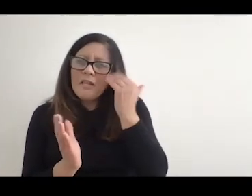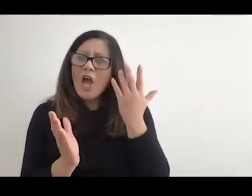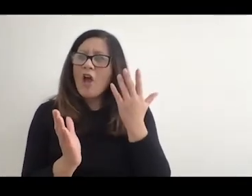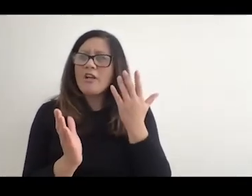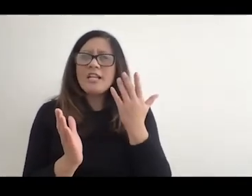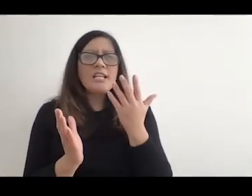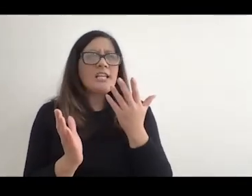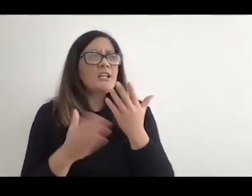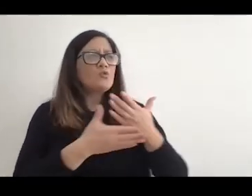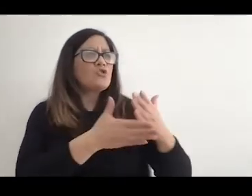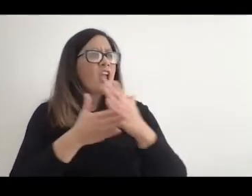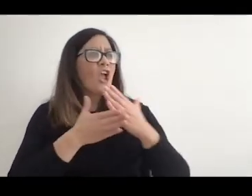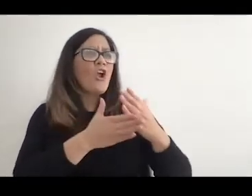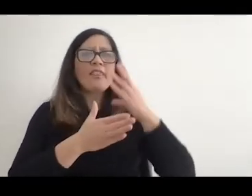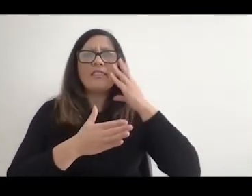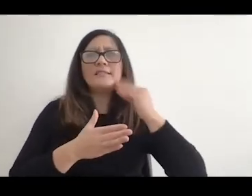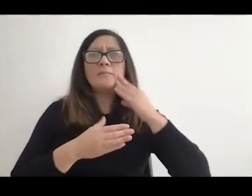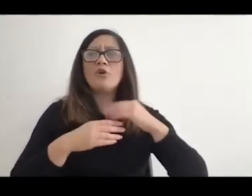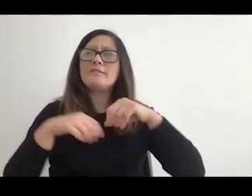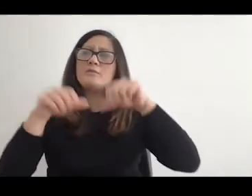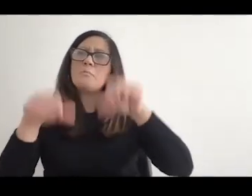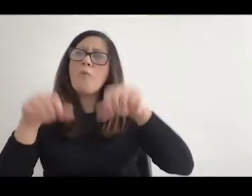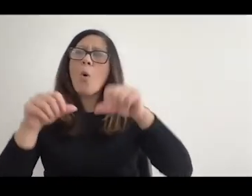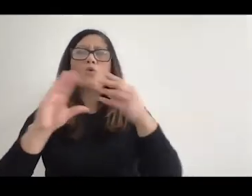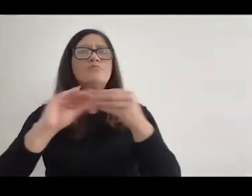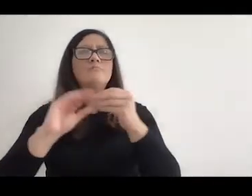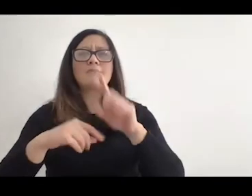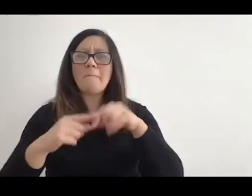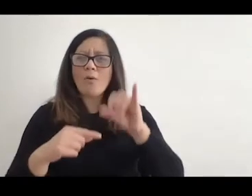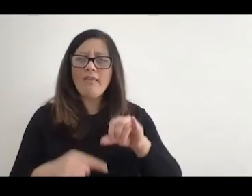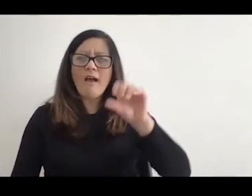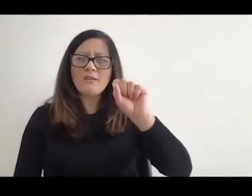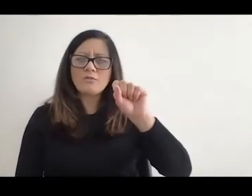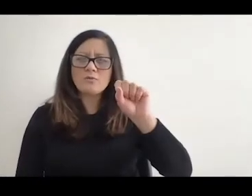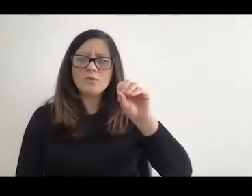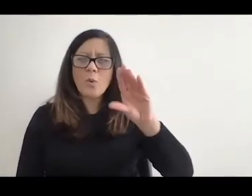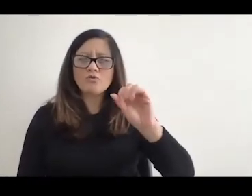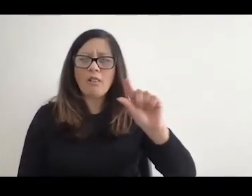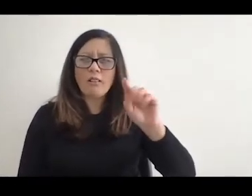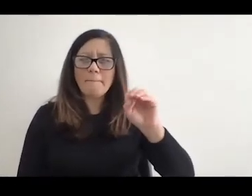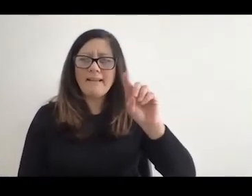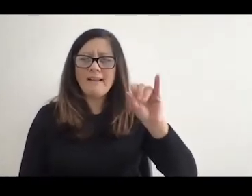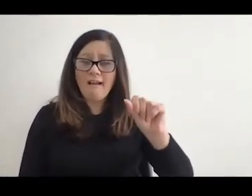We want to be able to post about it, so it's not true that people with disabilities don't care about.